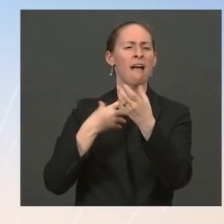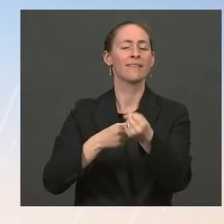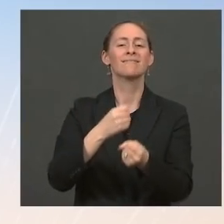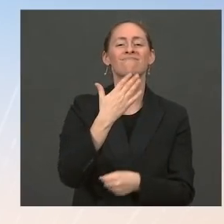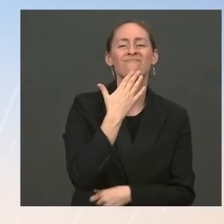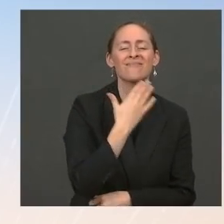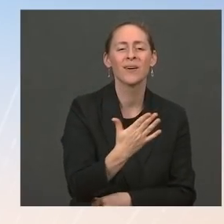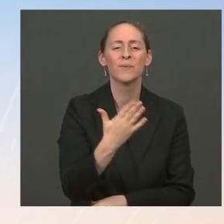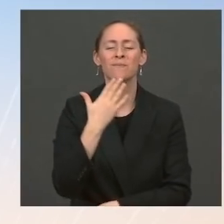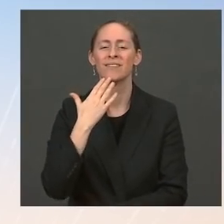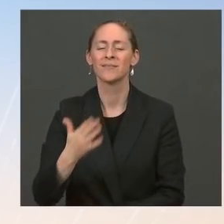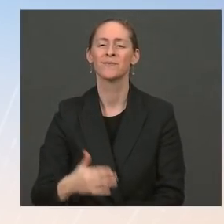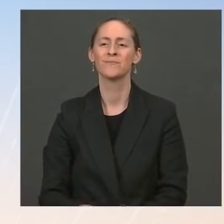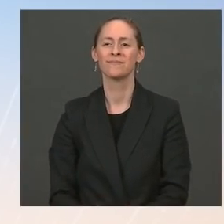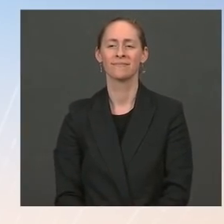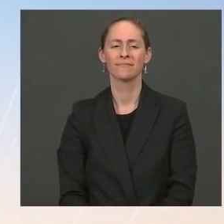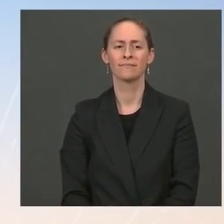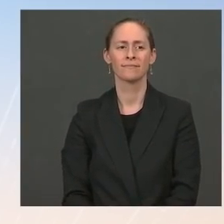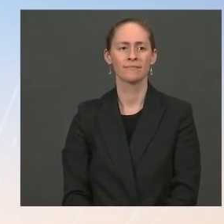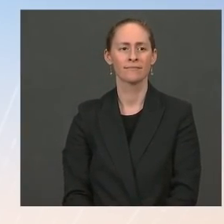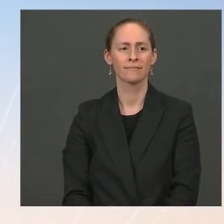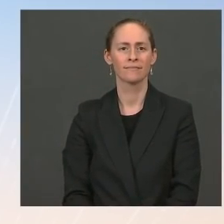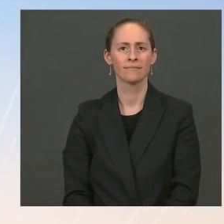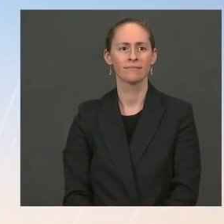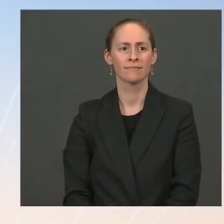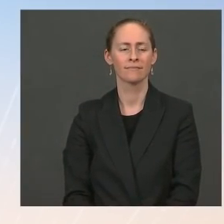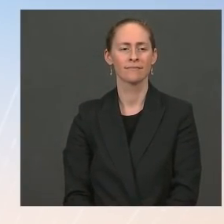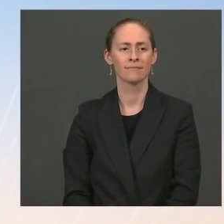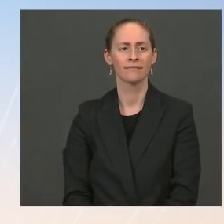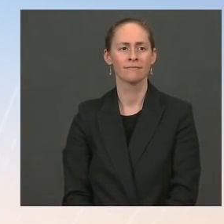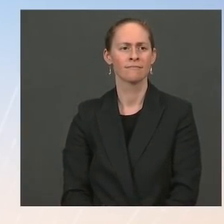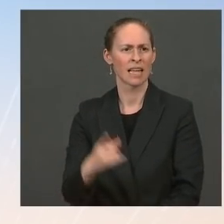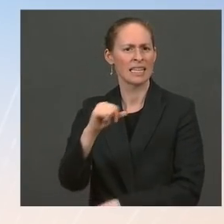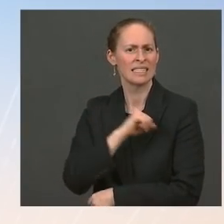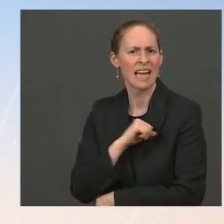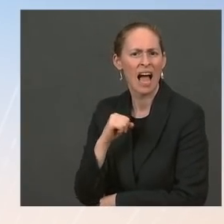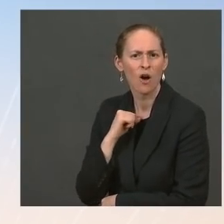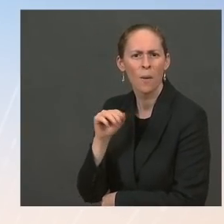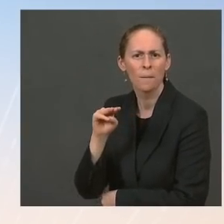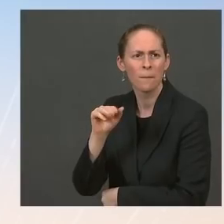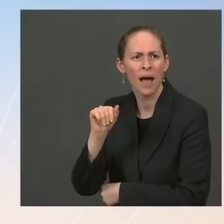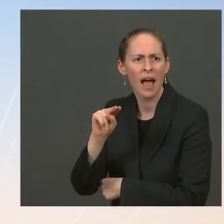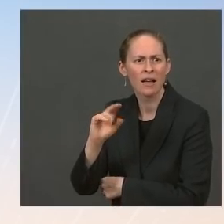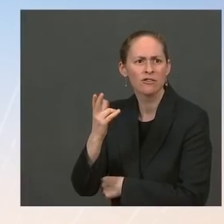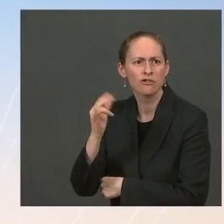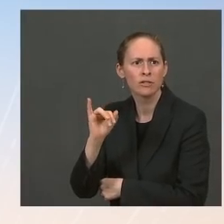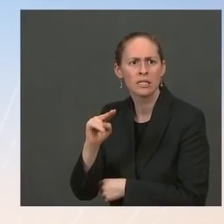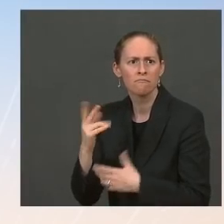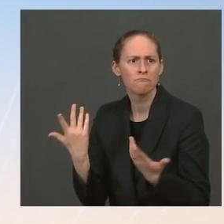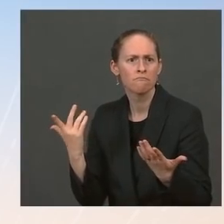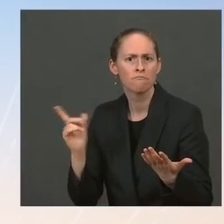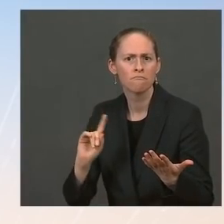Are you able to provide any readout of the meeting that I suppose just happened? Did he meet with the President or with staff? Ms. Psaki: He was not in the meeting